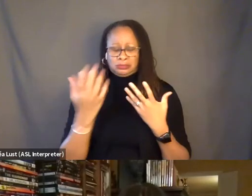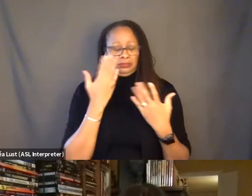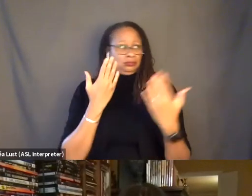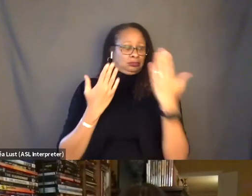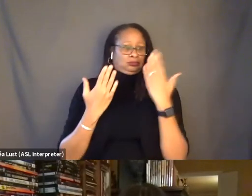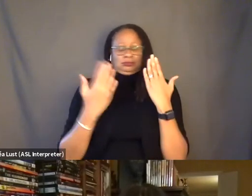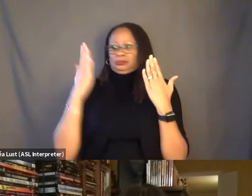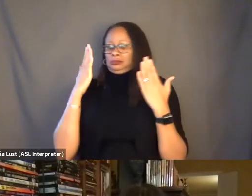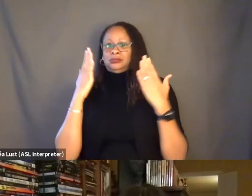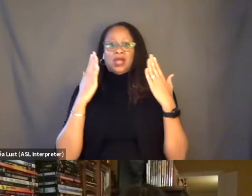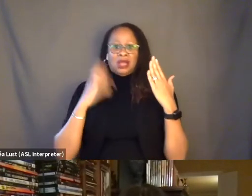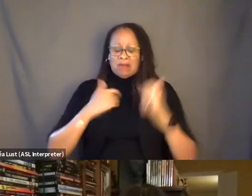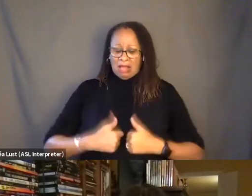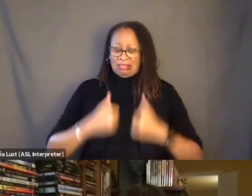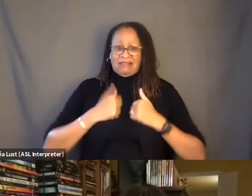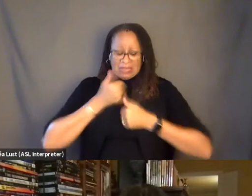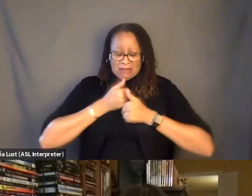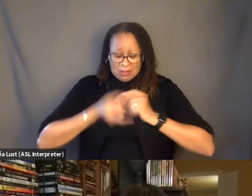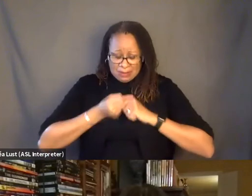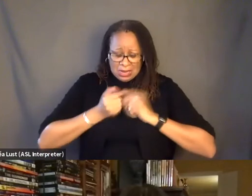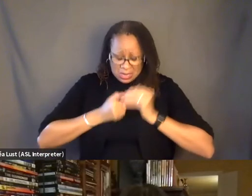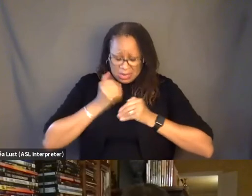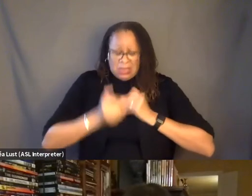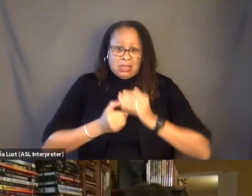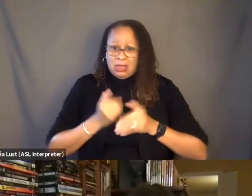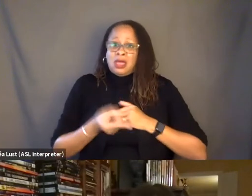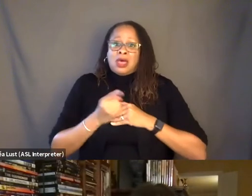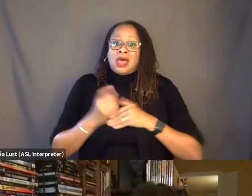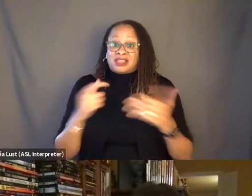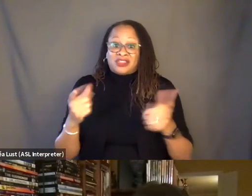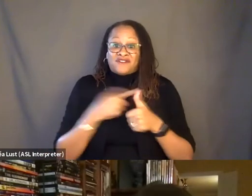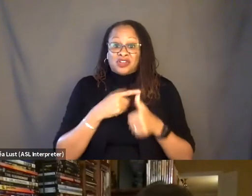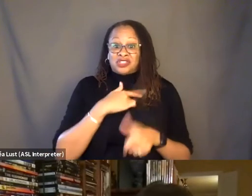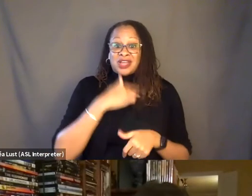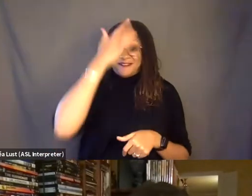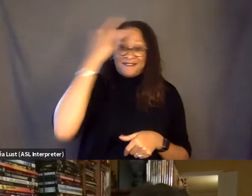and I was just living minute to minute. So the first was, I forgot that the cameras are there.